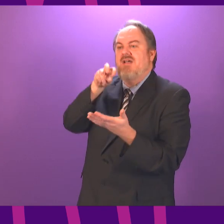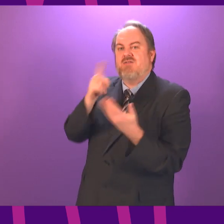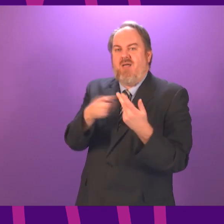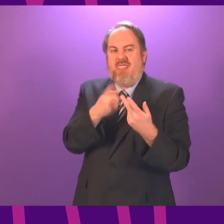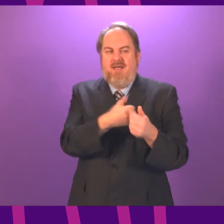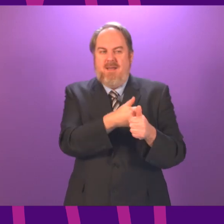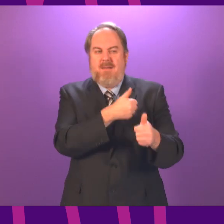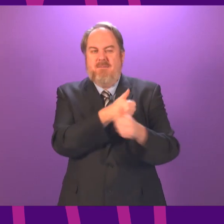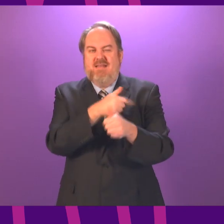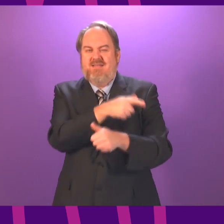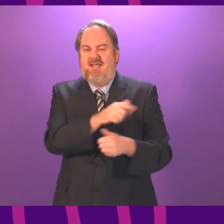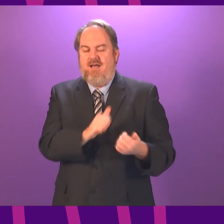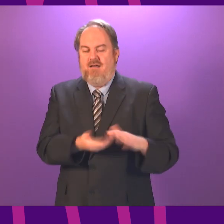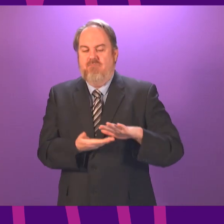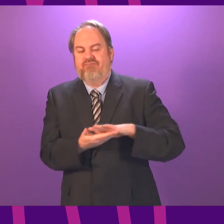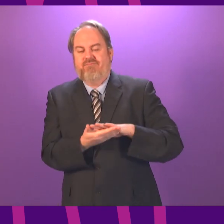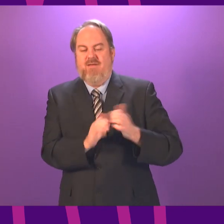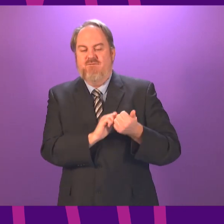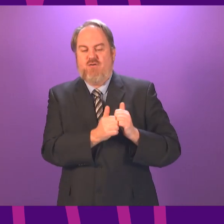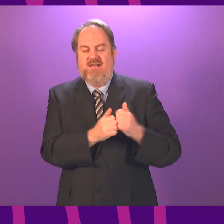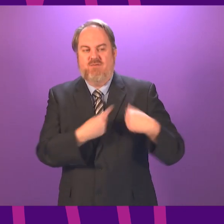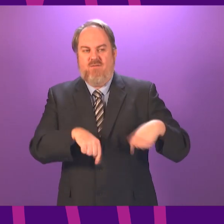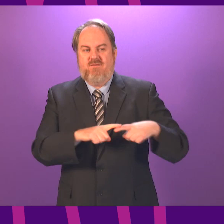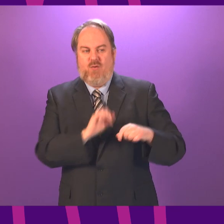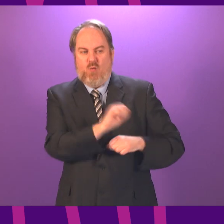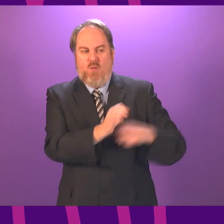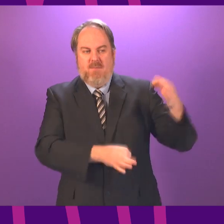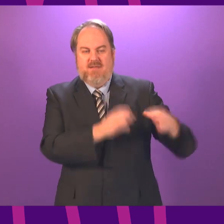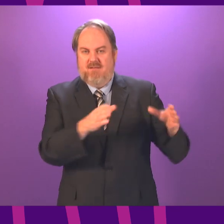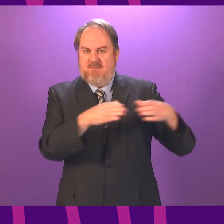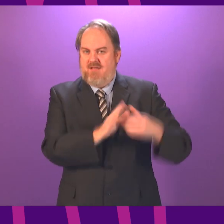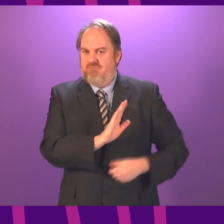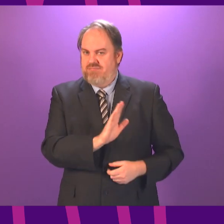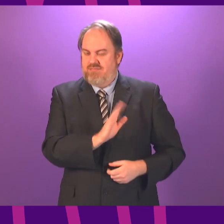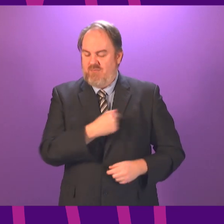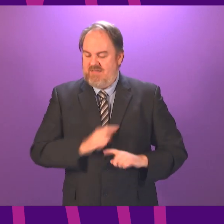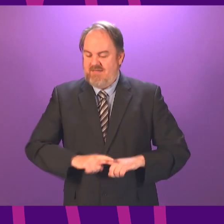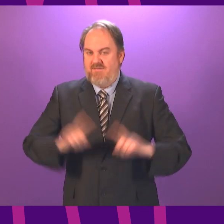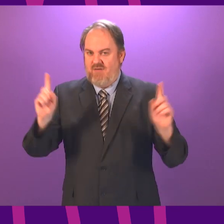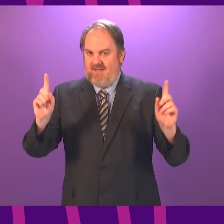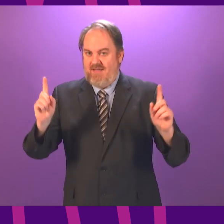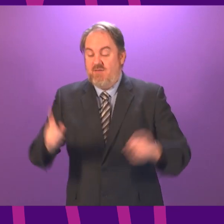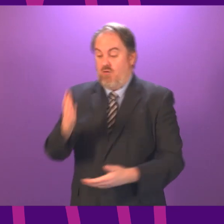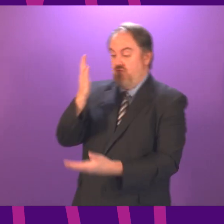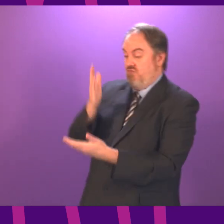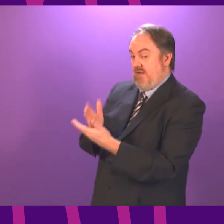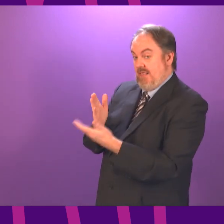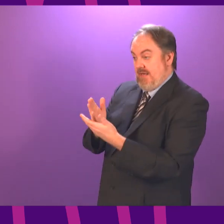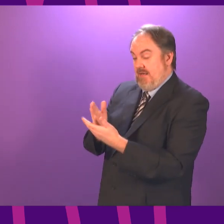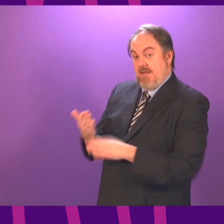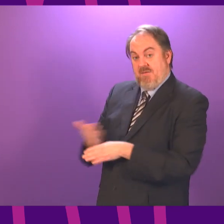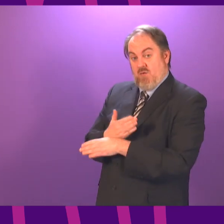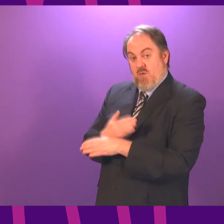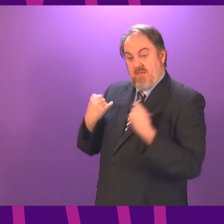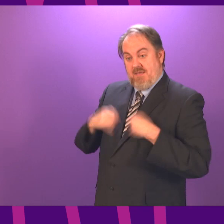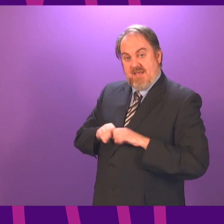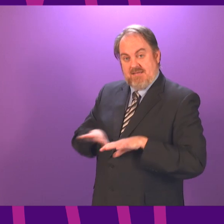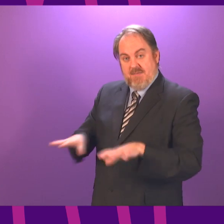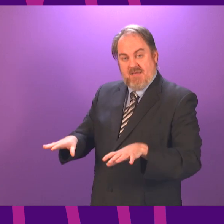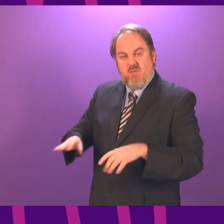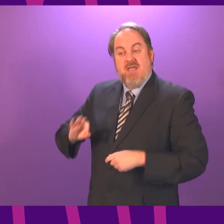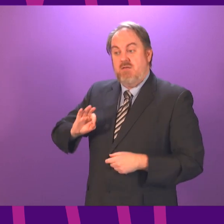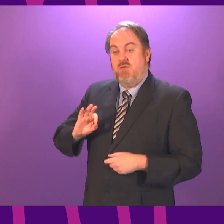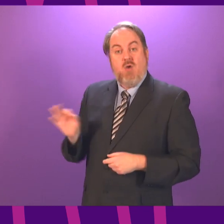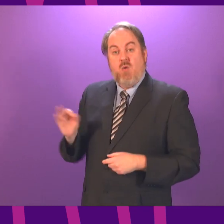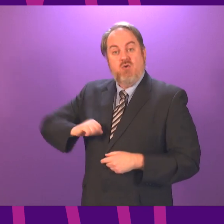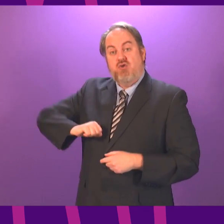other Governments have done. Before the pandemic, there was effectively zero Scottish PPE manufacturing;